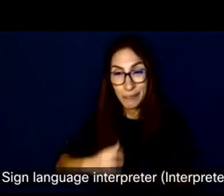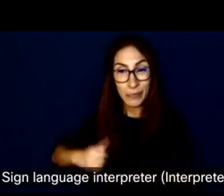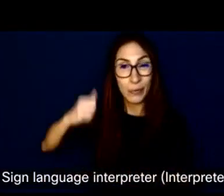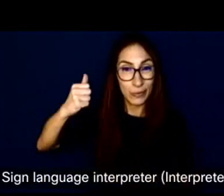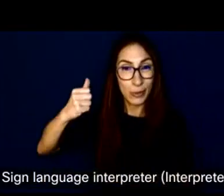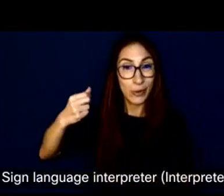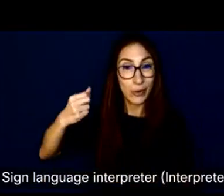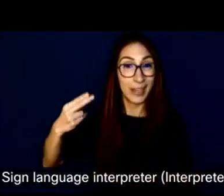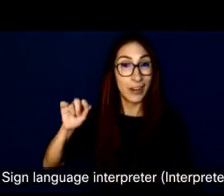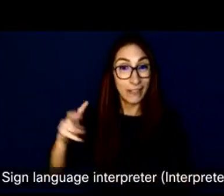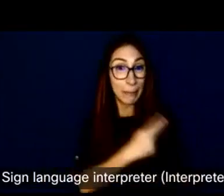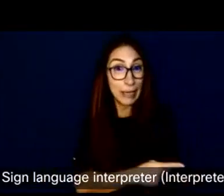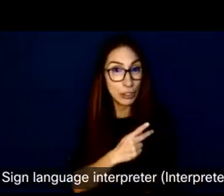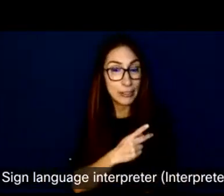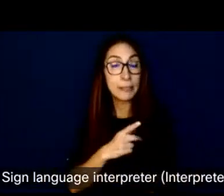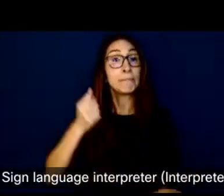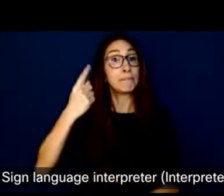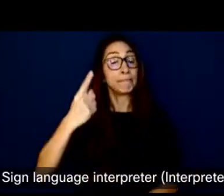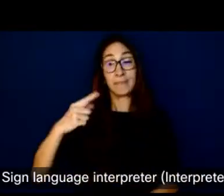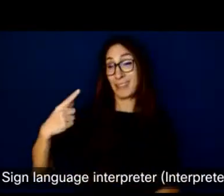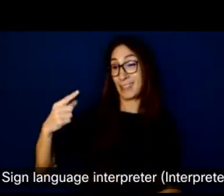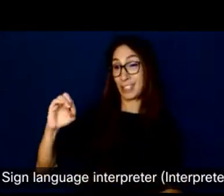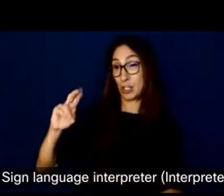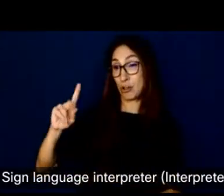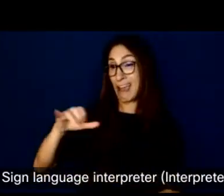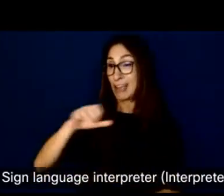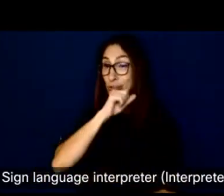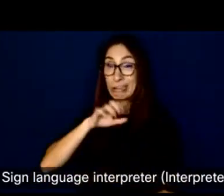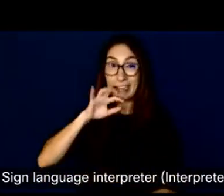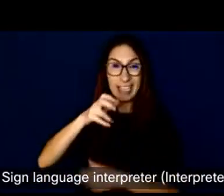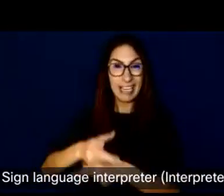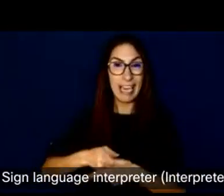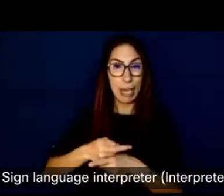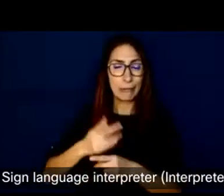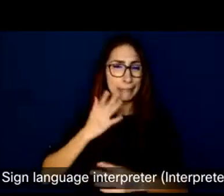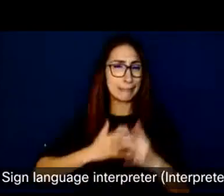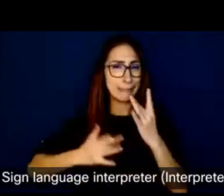very much frustrates me. 40 plus years into this epidemic, it